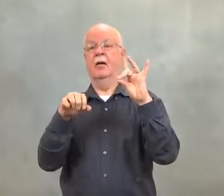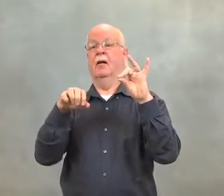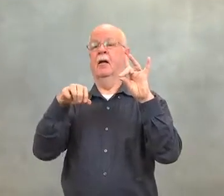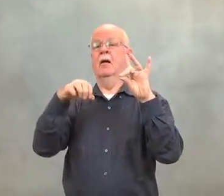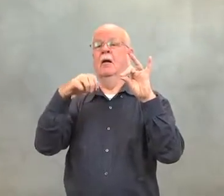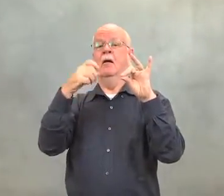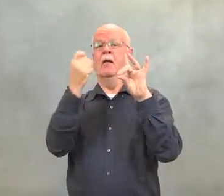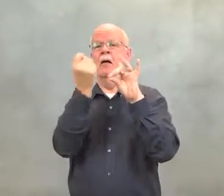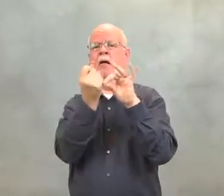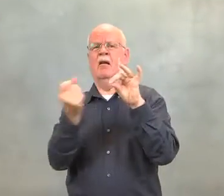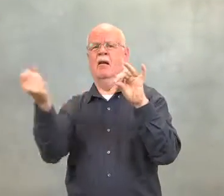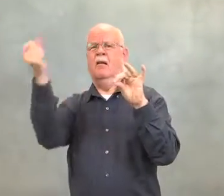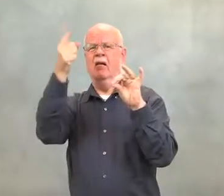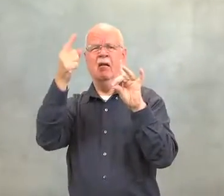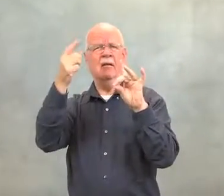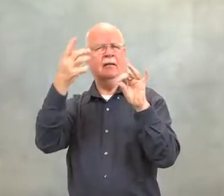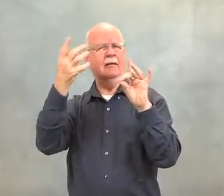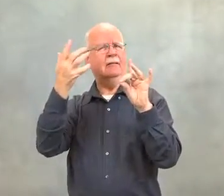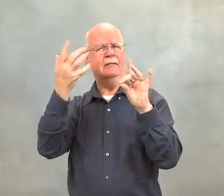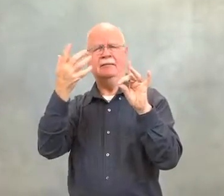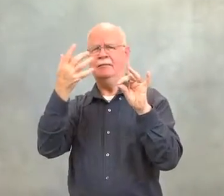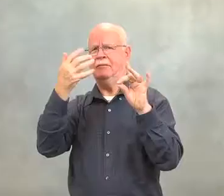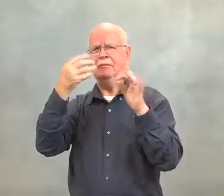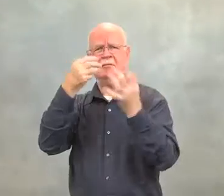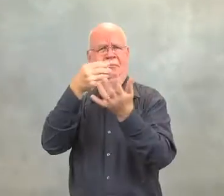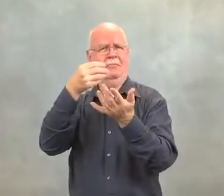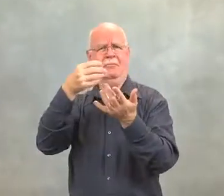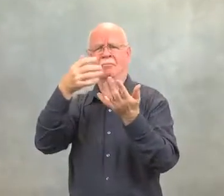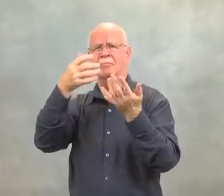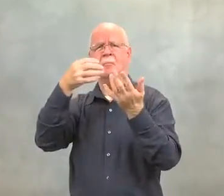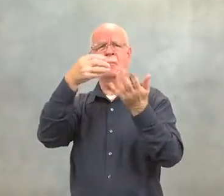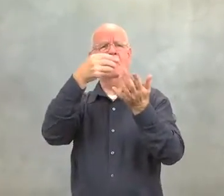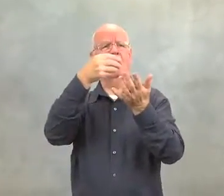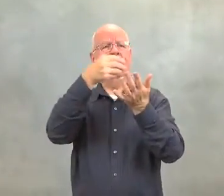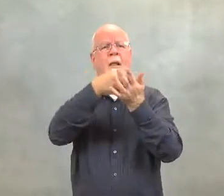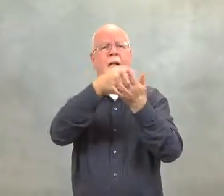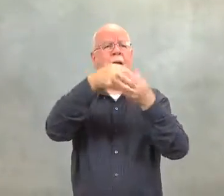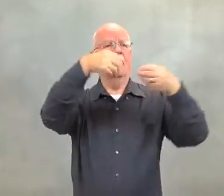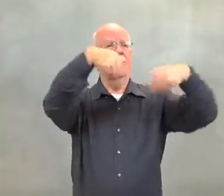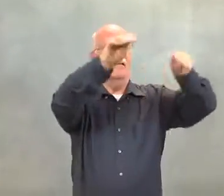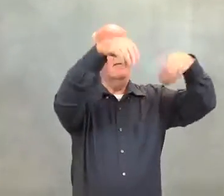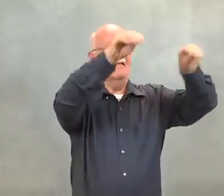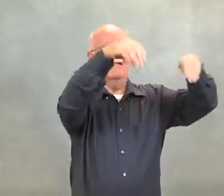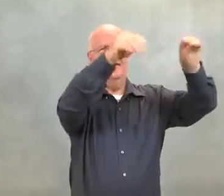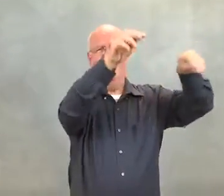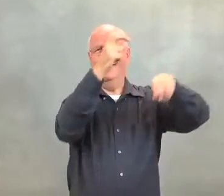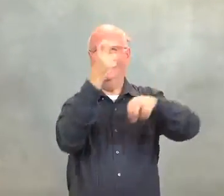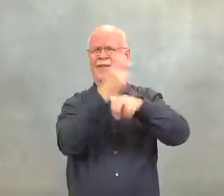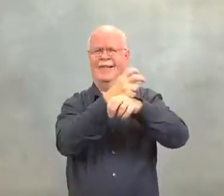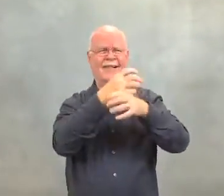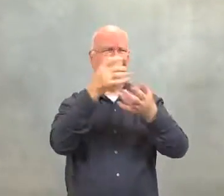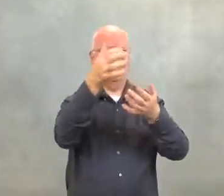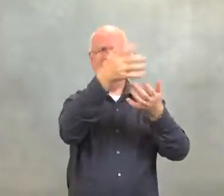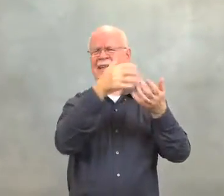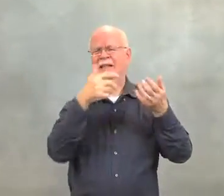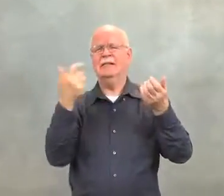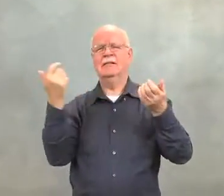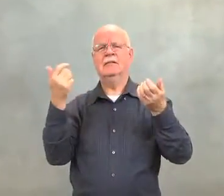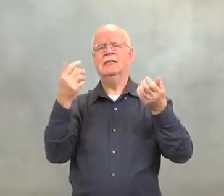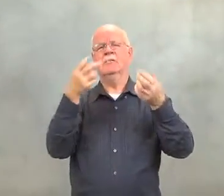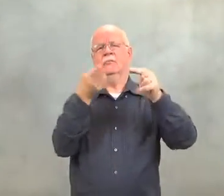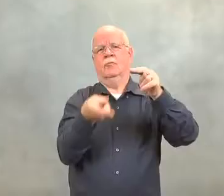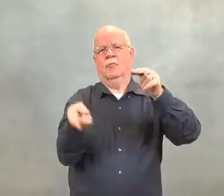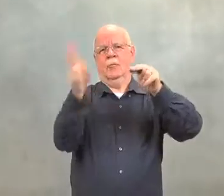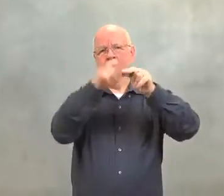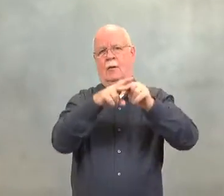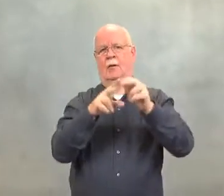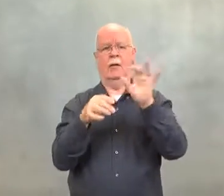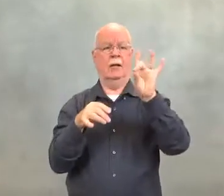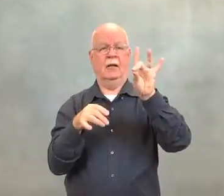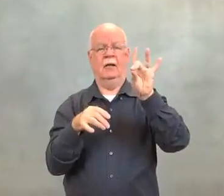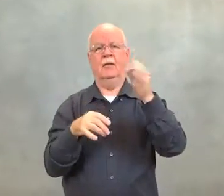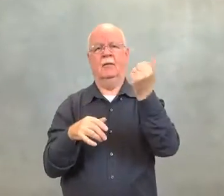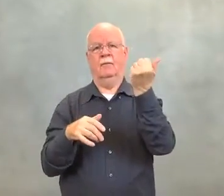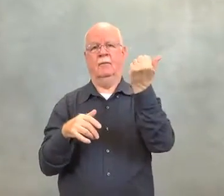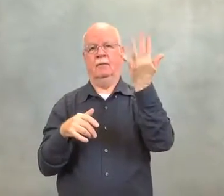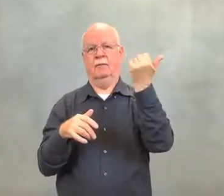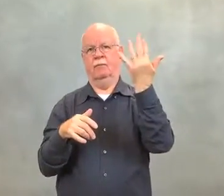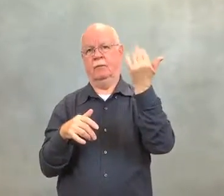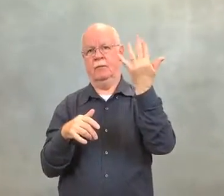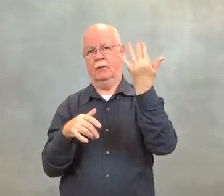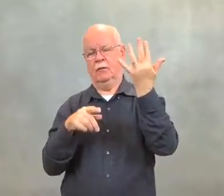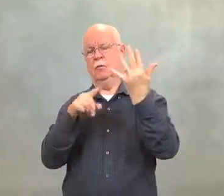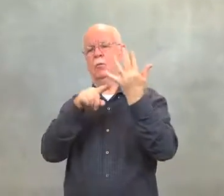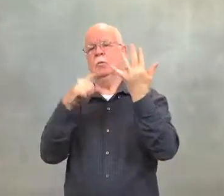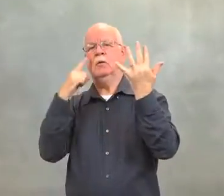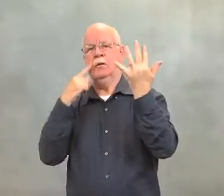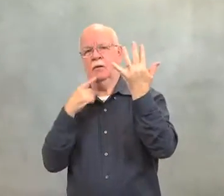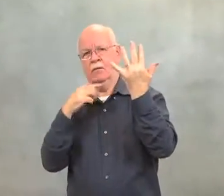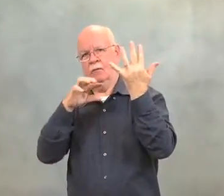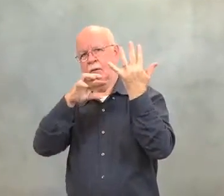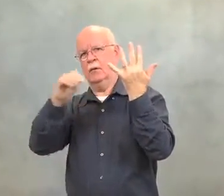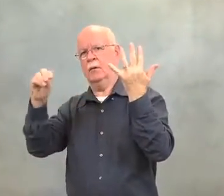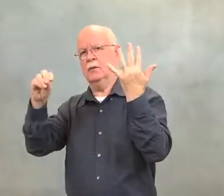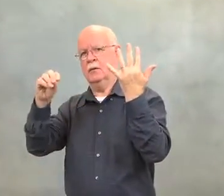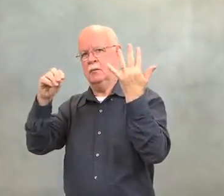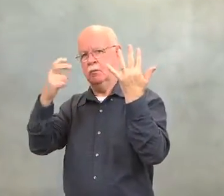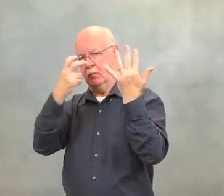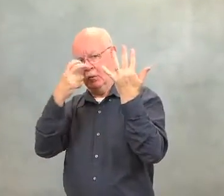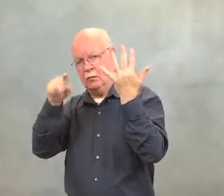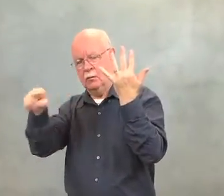The following year, the eight sections were not bringing in enough money,